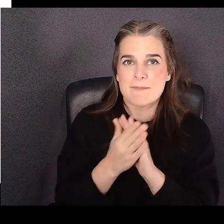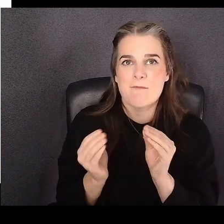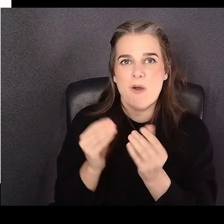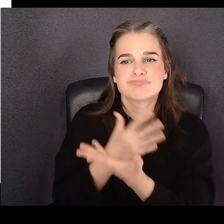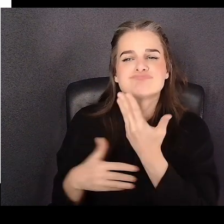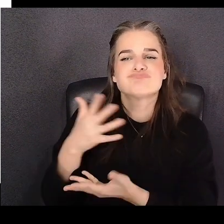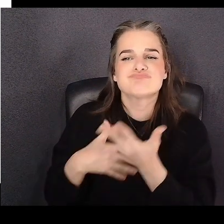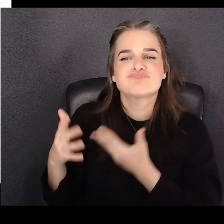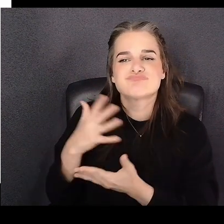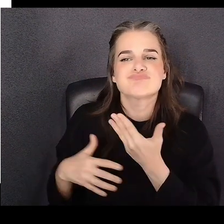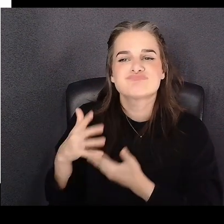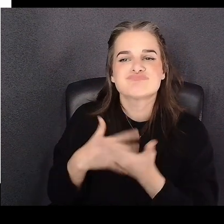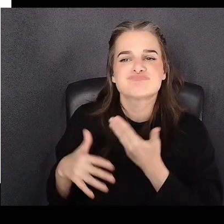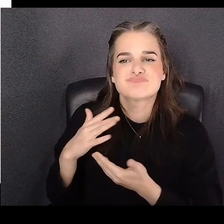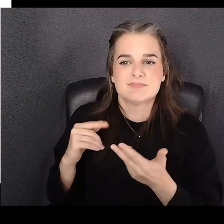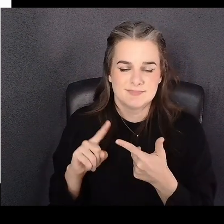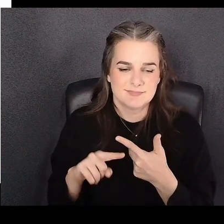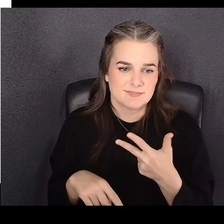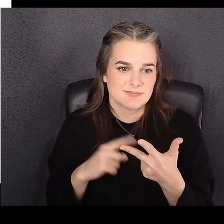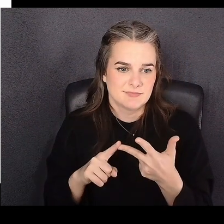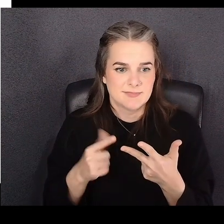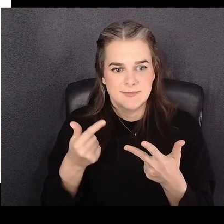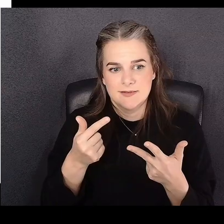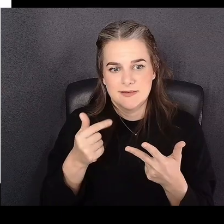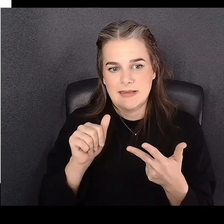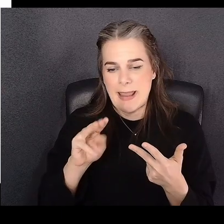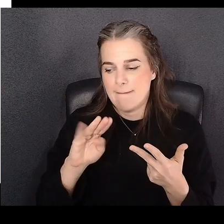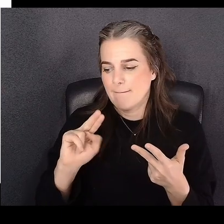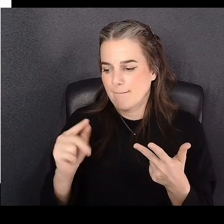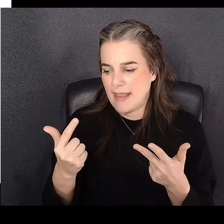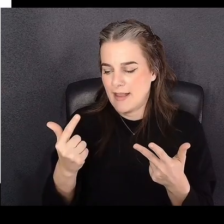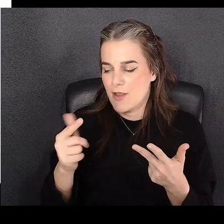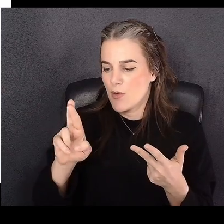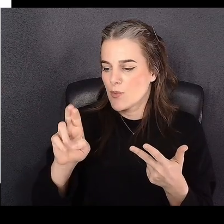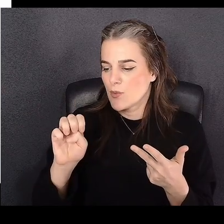And GamingReadapted is our trusted resource for anything